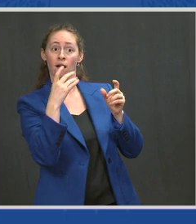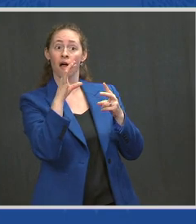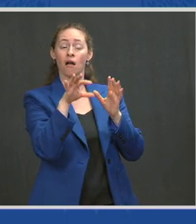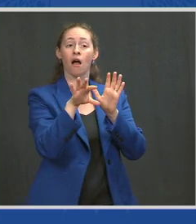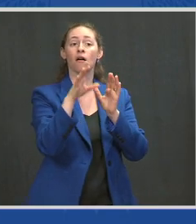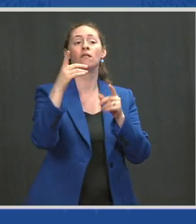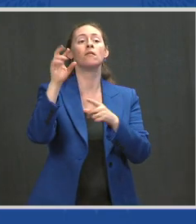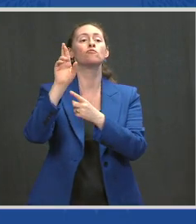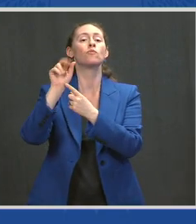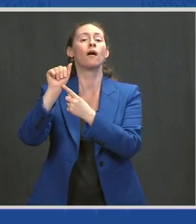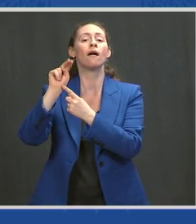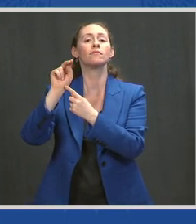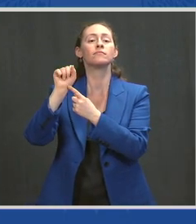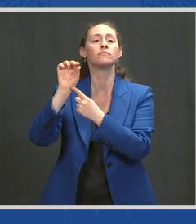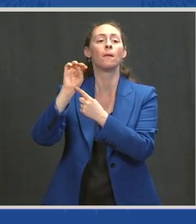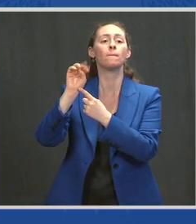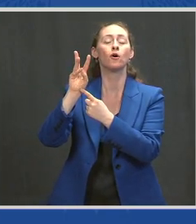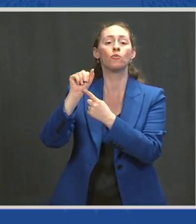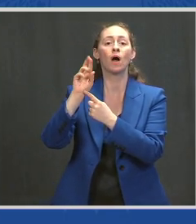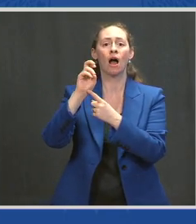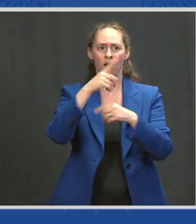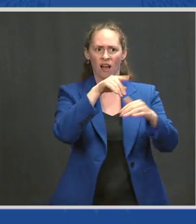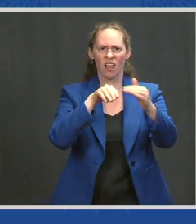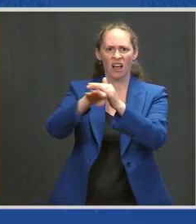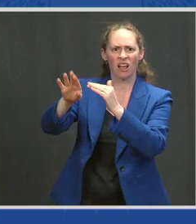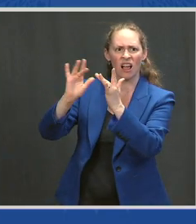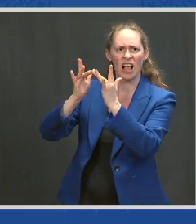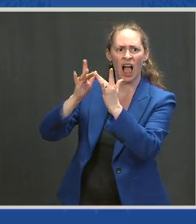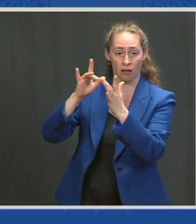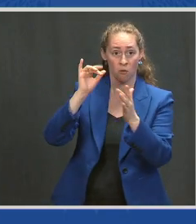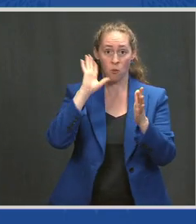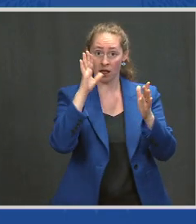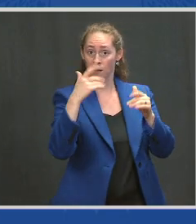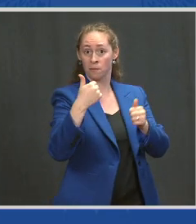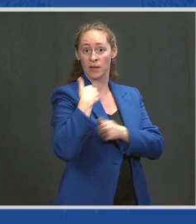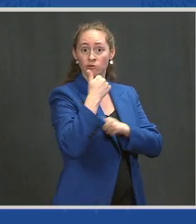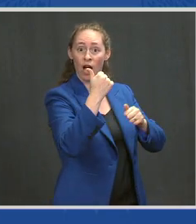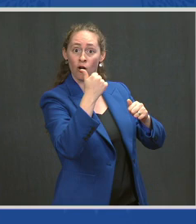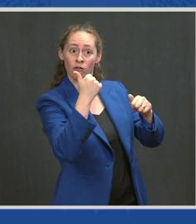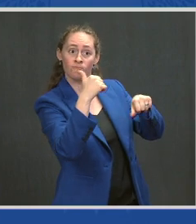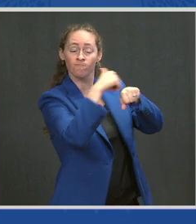And President Putin had called you, in his press conference, an "experienced person."